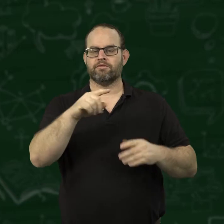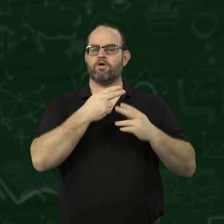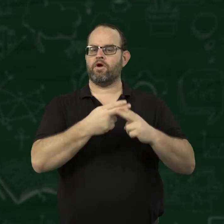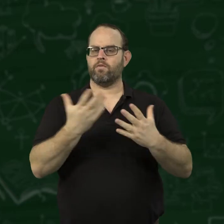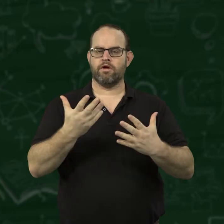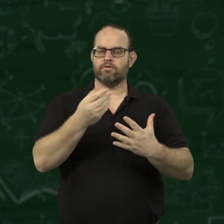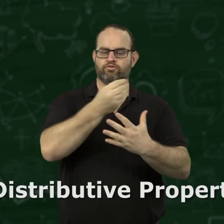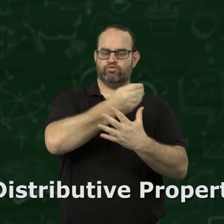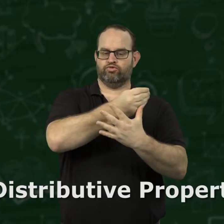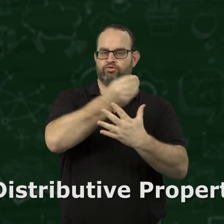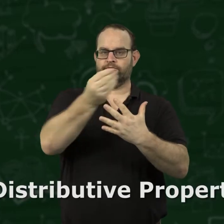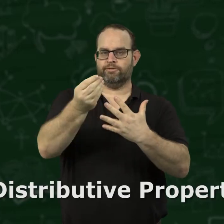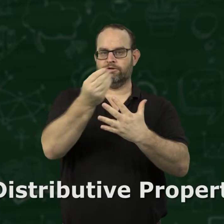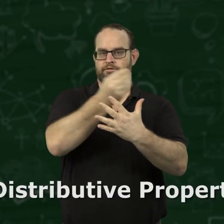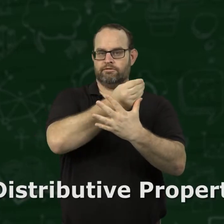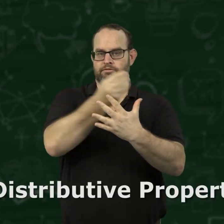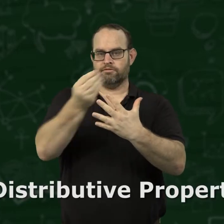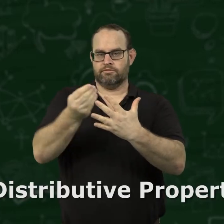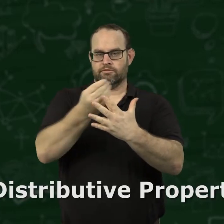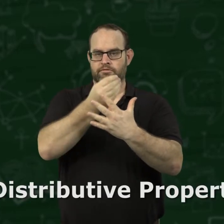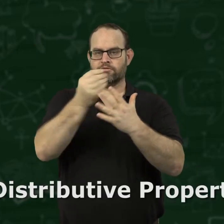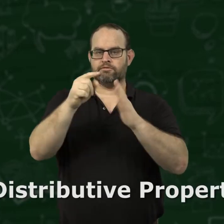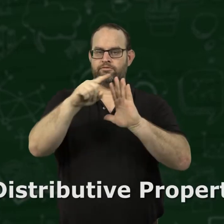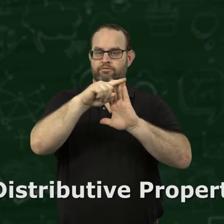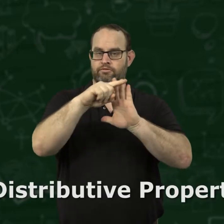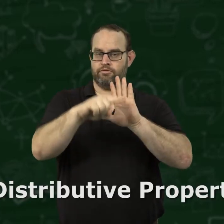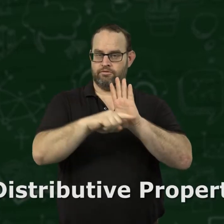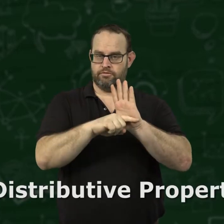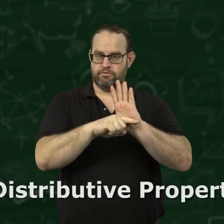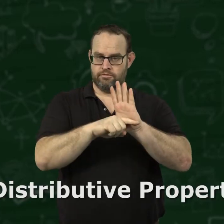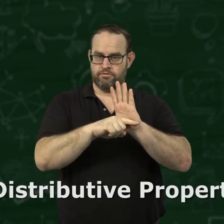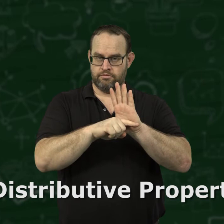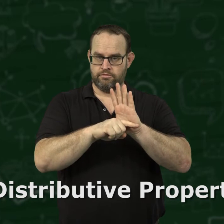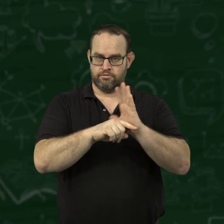This is the distributive property.